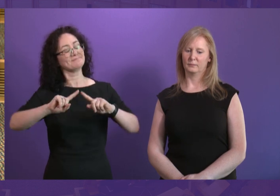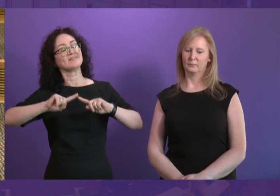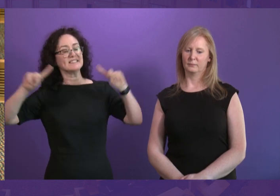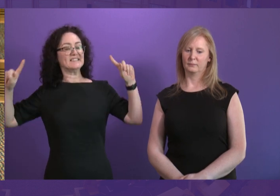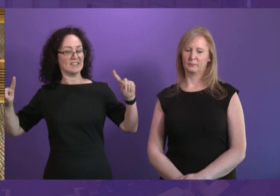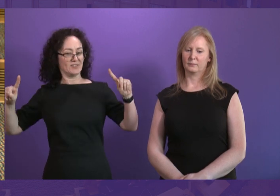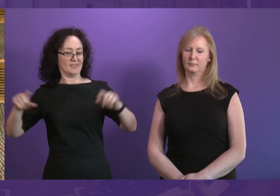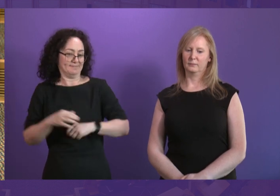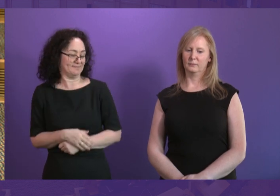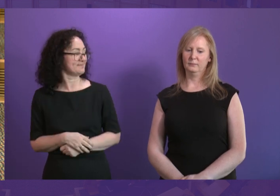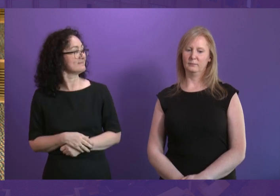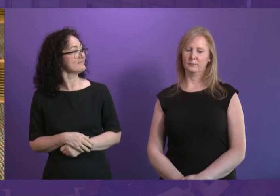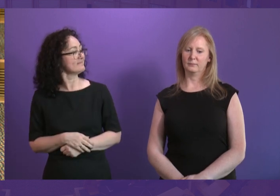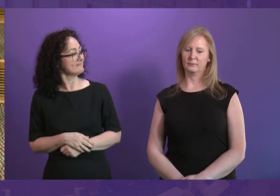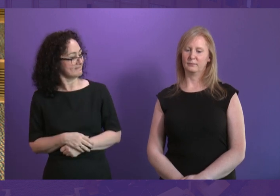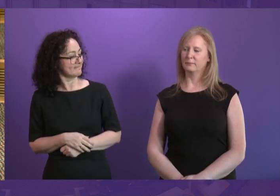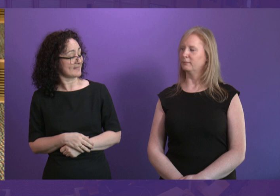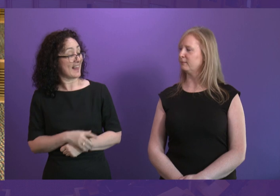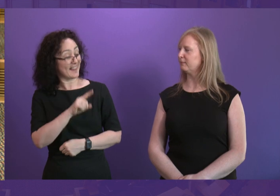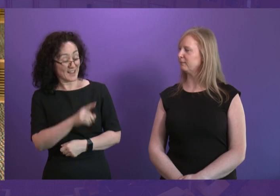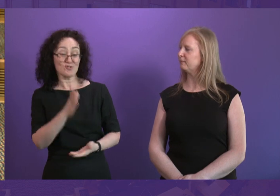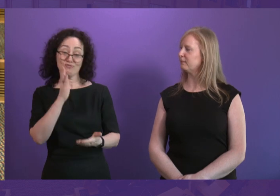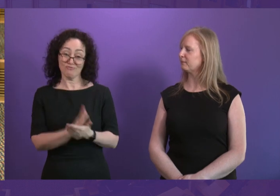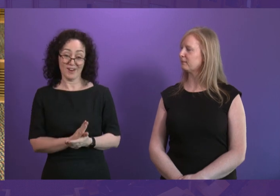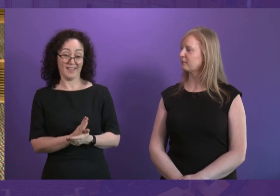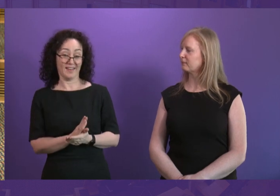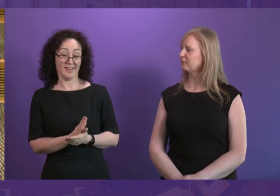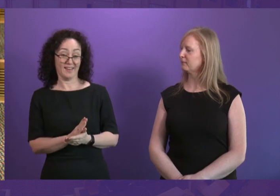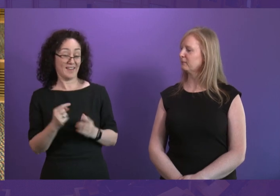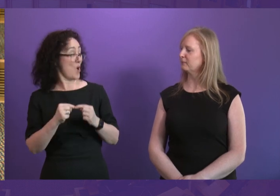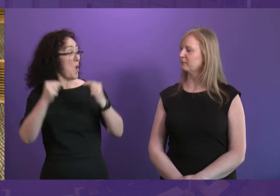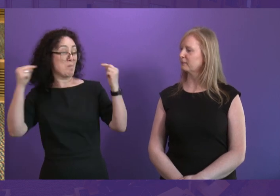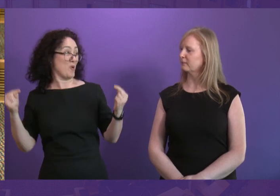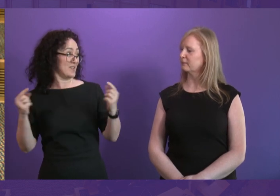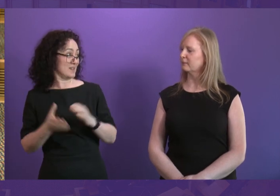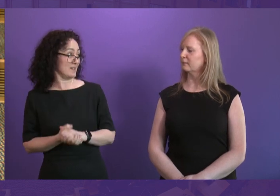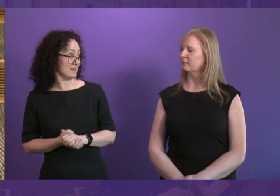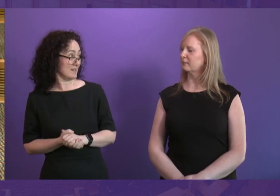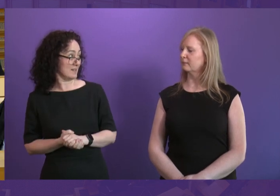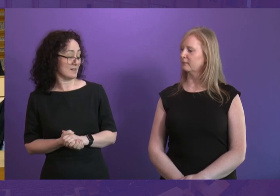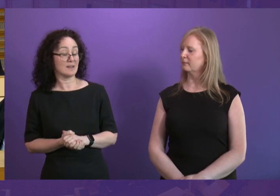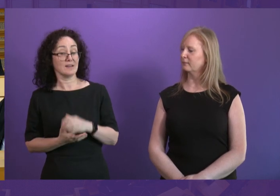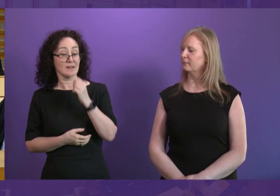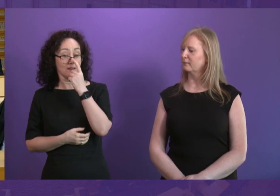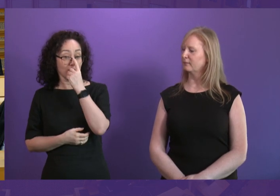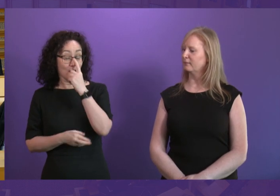is hypocrisy on stilts. I hope that Jackson Carlaw had more success when he sold second-hand